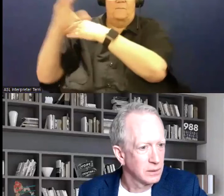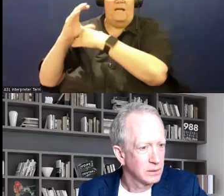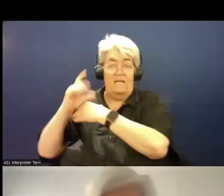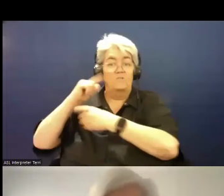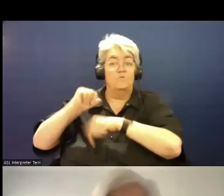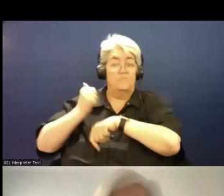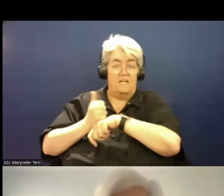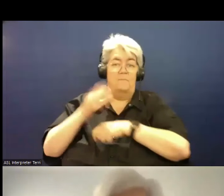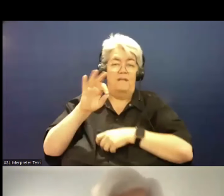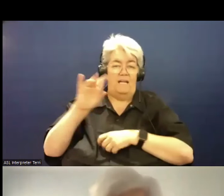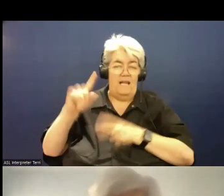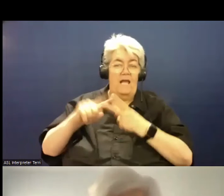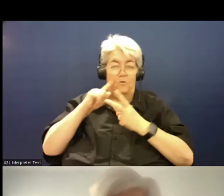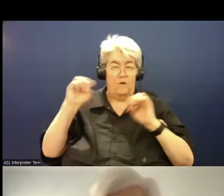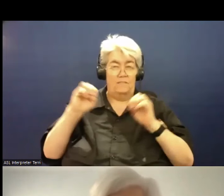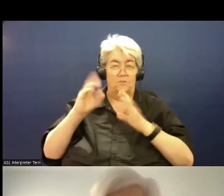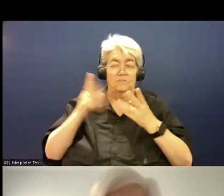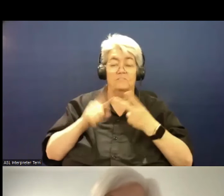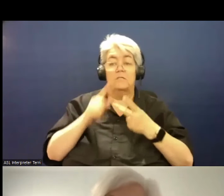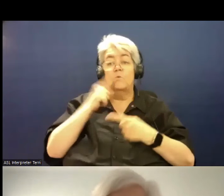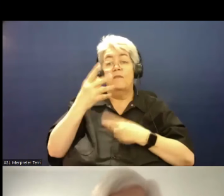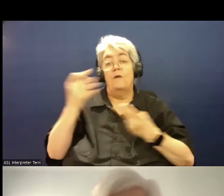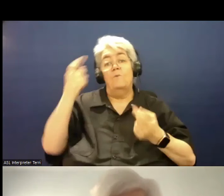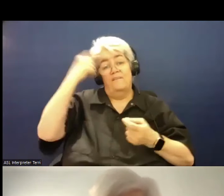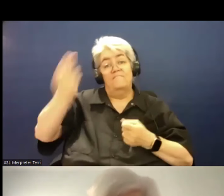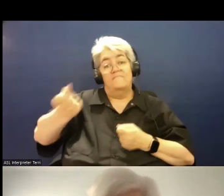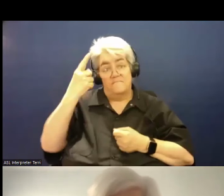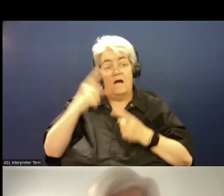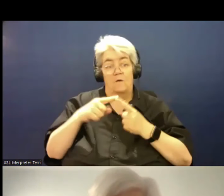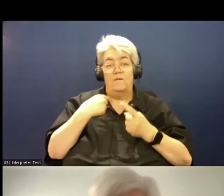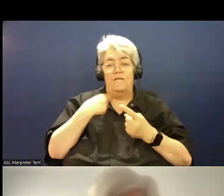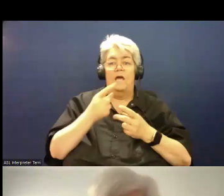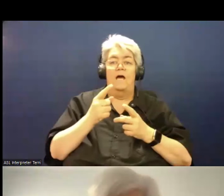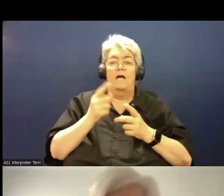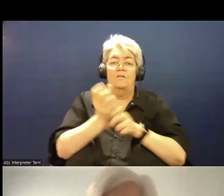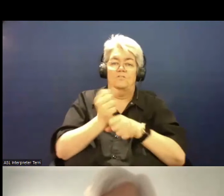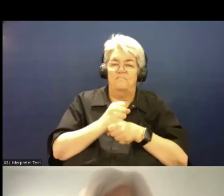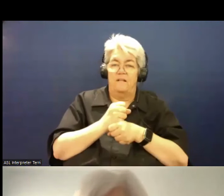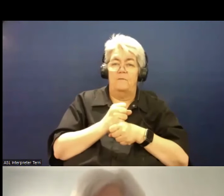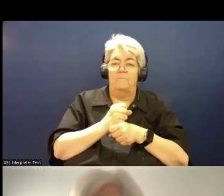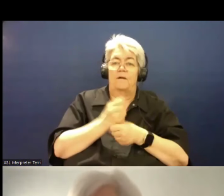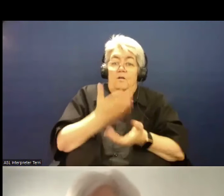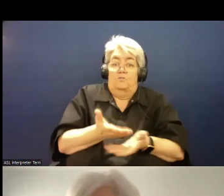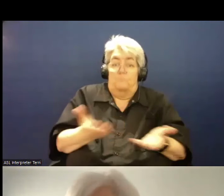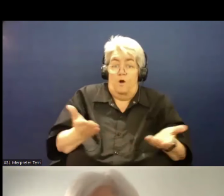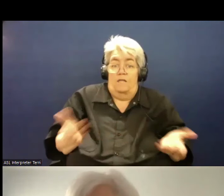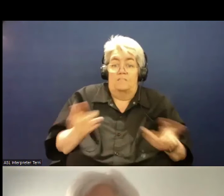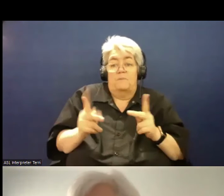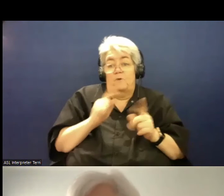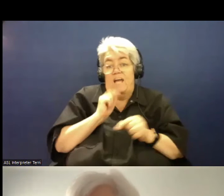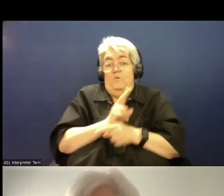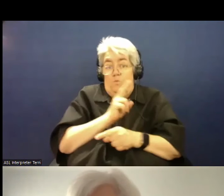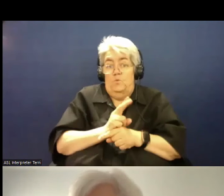ONE OF THE THINGS THAT WE REALIZED THAT WE COULD DO IS DEVELOP PRODUCTS THAT PEOPLE COULD USE REALTIME RIGHT AWAY